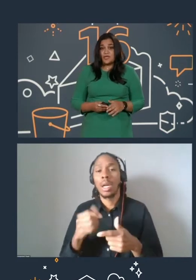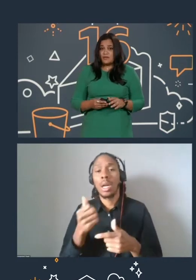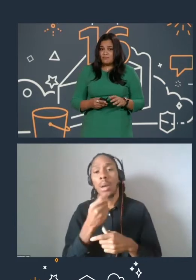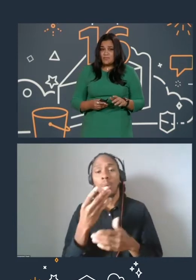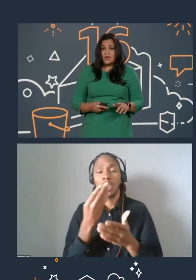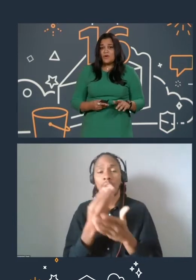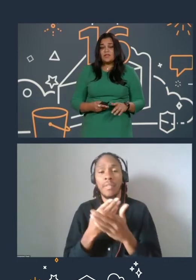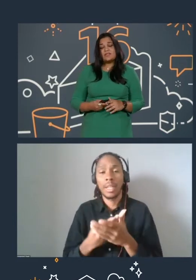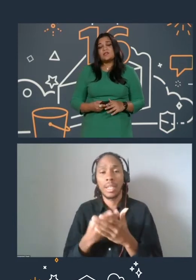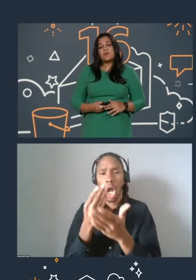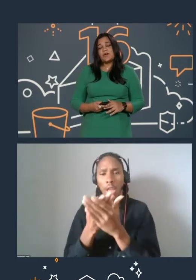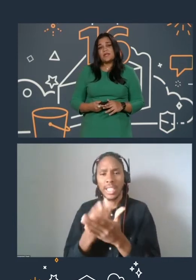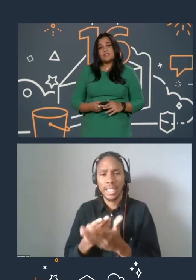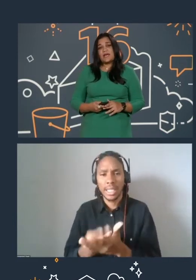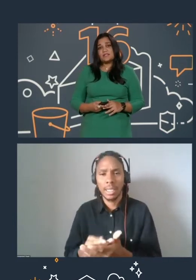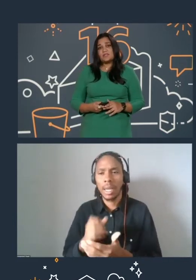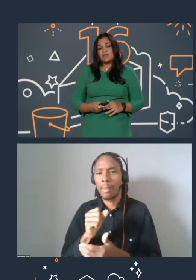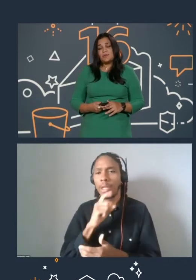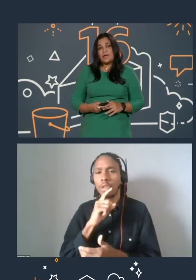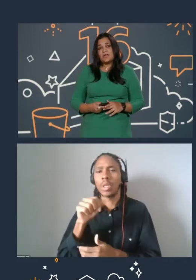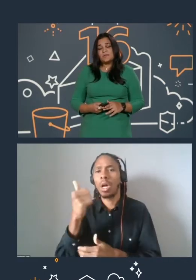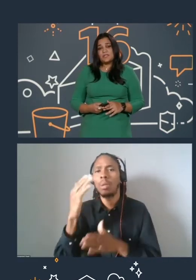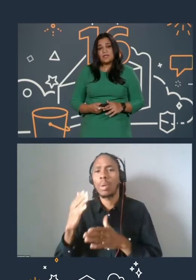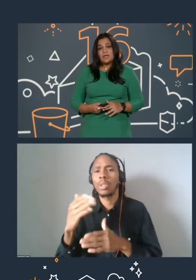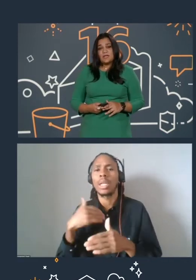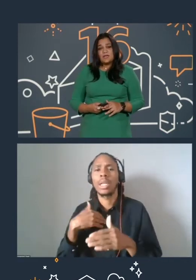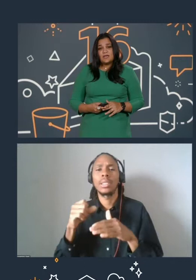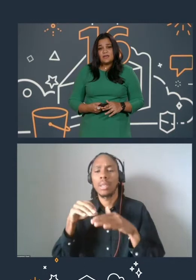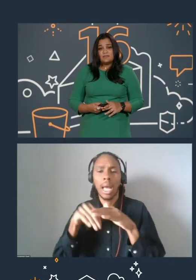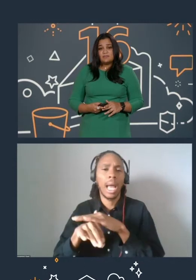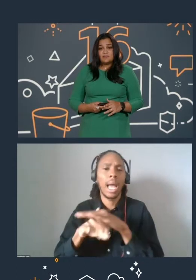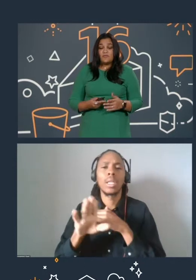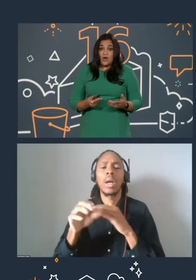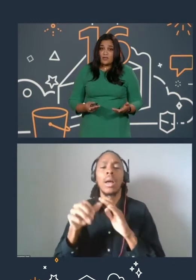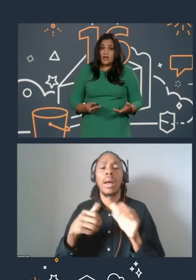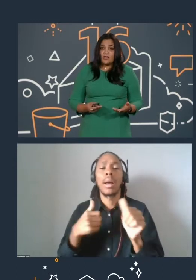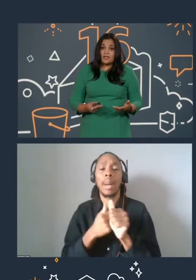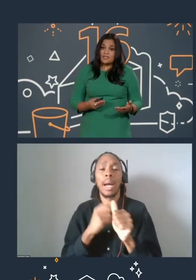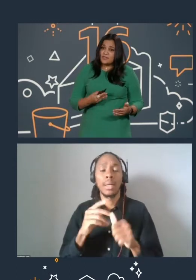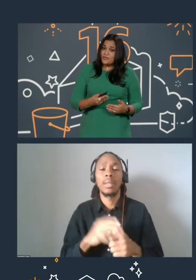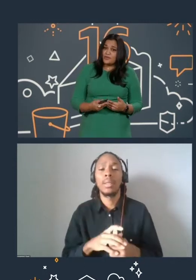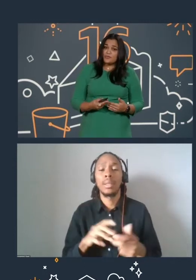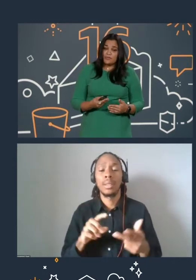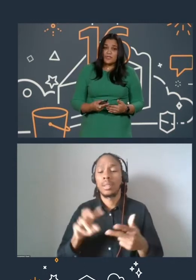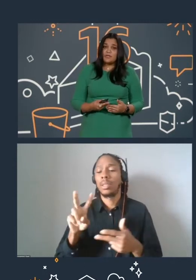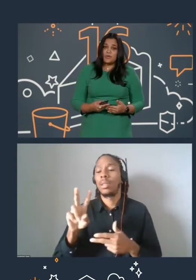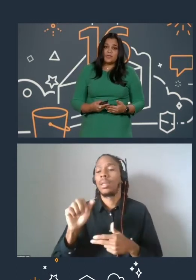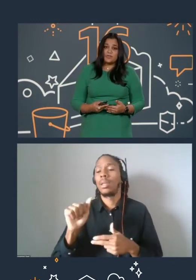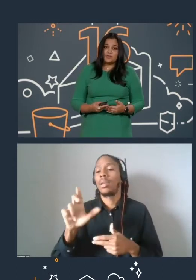that no unintended party has access to your backups. Vault Lock is another really important tool